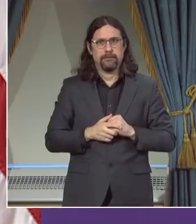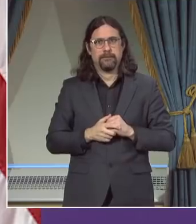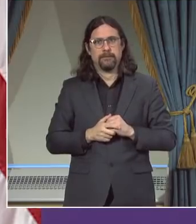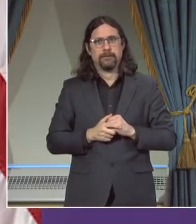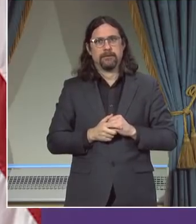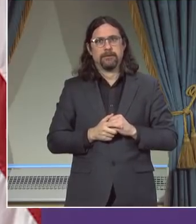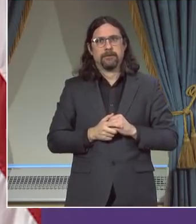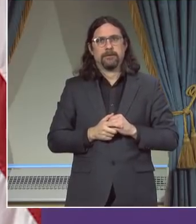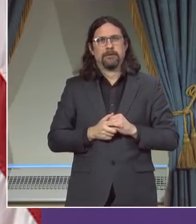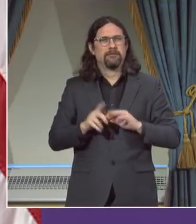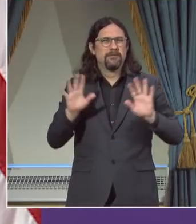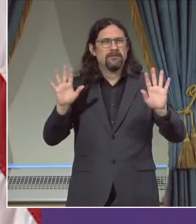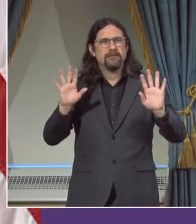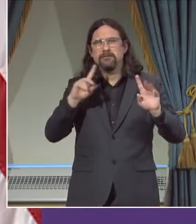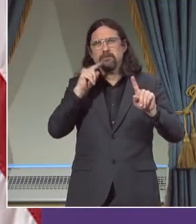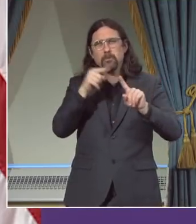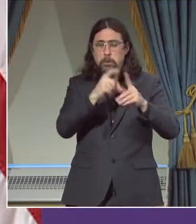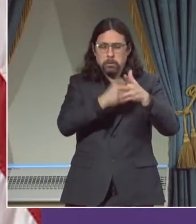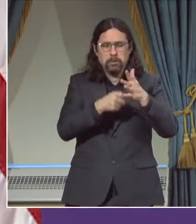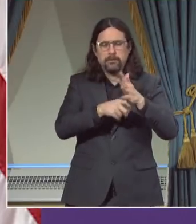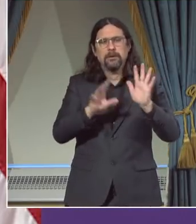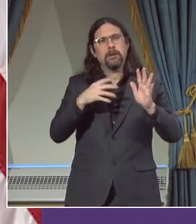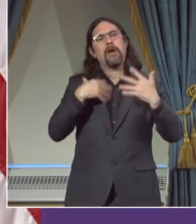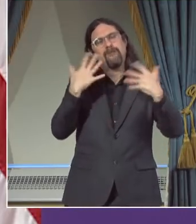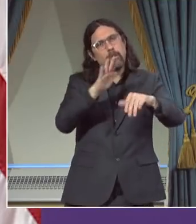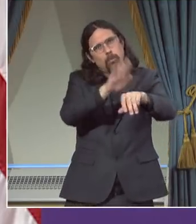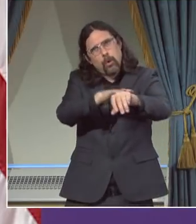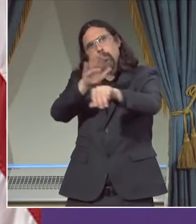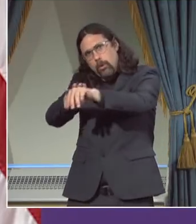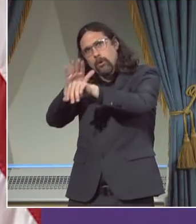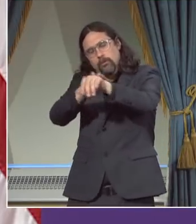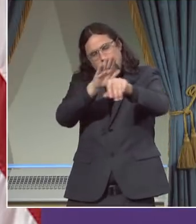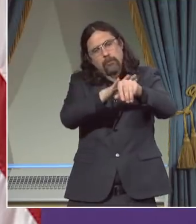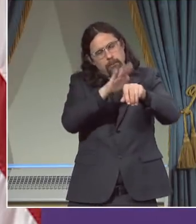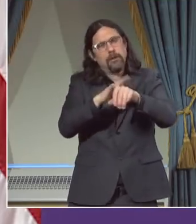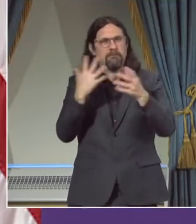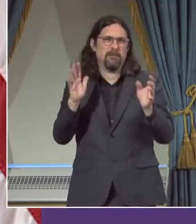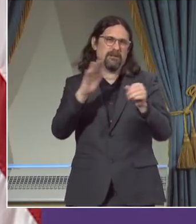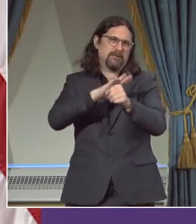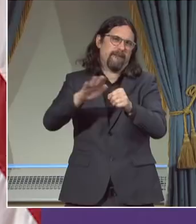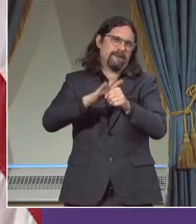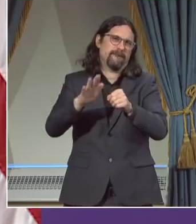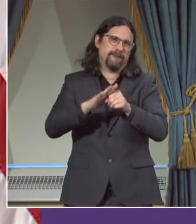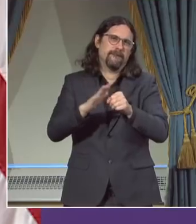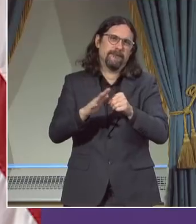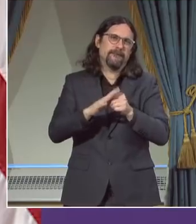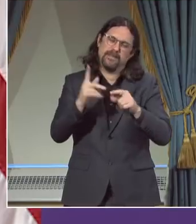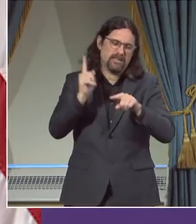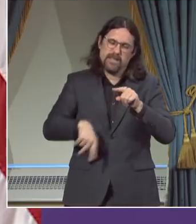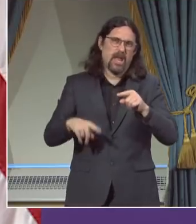WHAT WE'RE TRYING TO DO I SSA Y YOU'VE BEEN WARNED AND WARNED AND WARNED AGAIN. NOW, IF AN